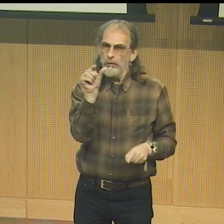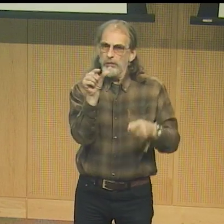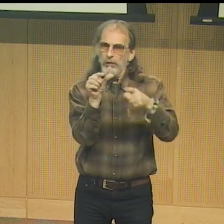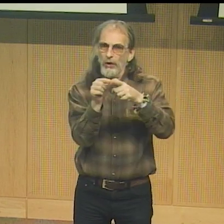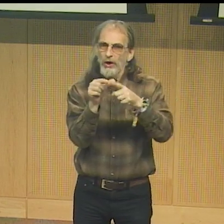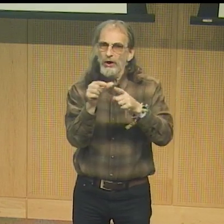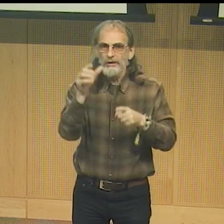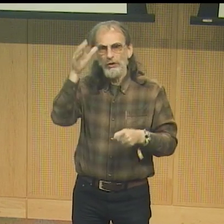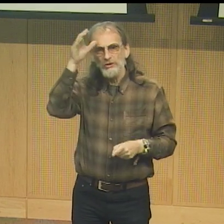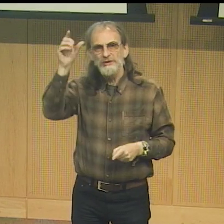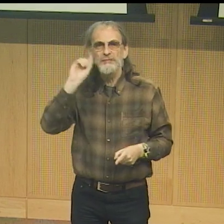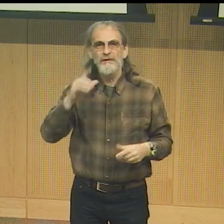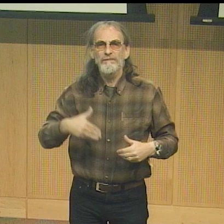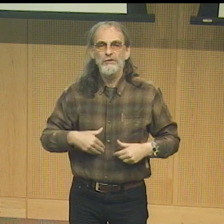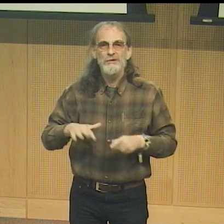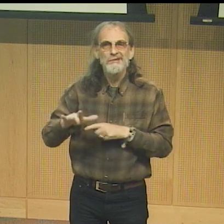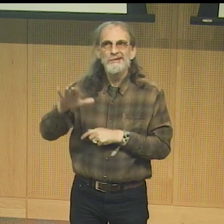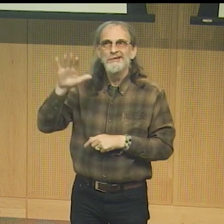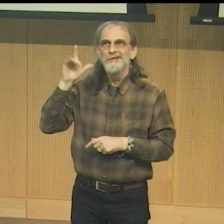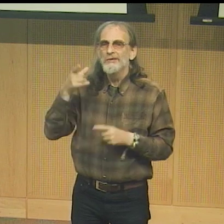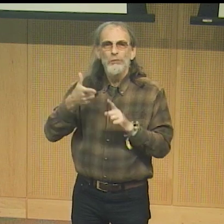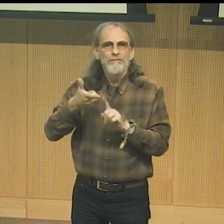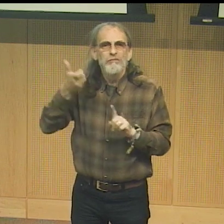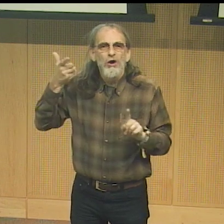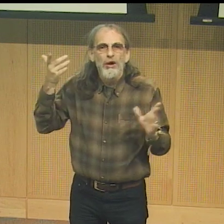So, the term and the concept of Deafhood, if you're